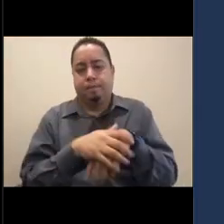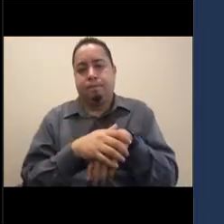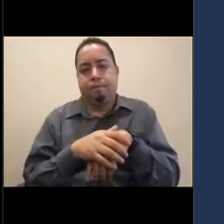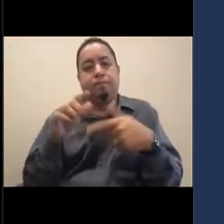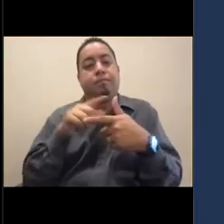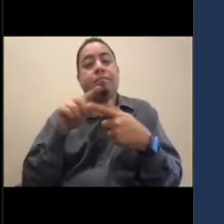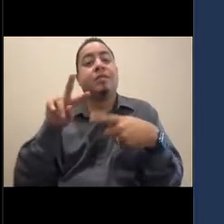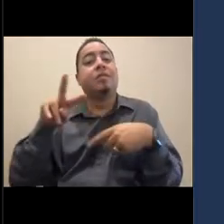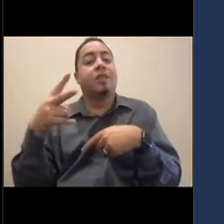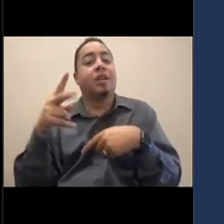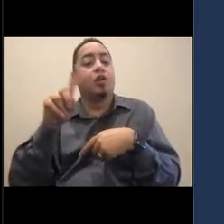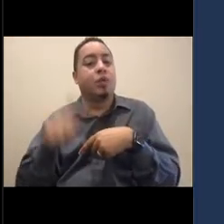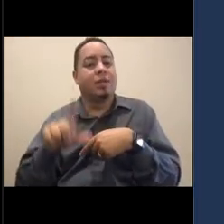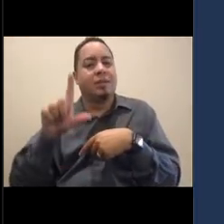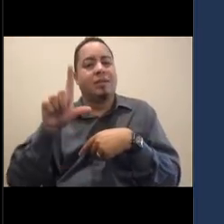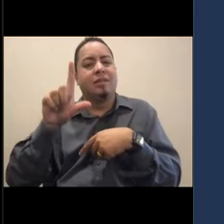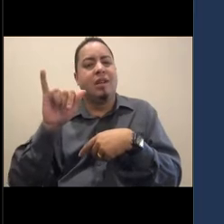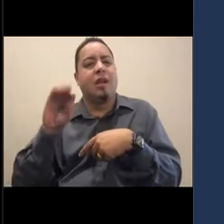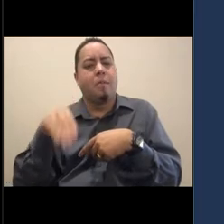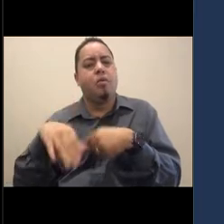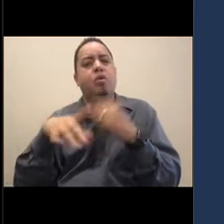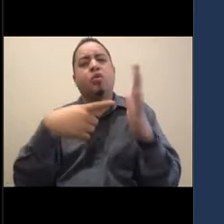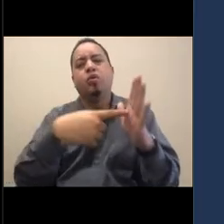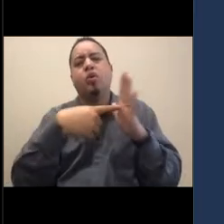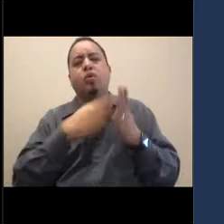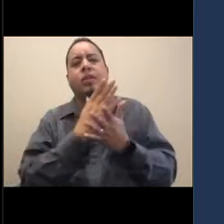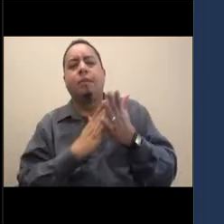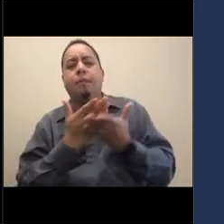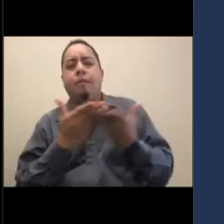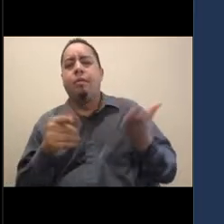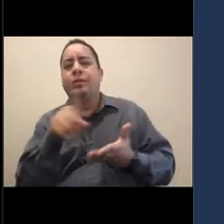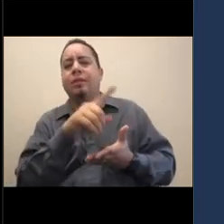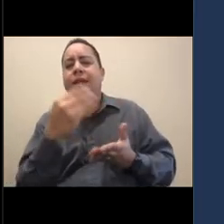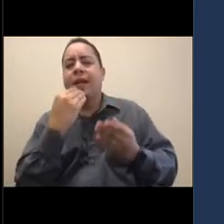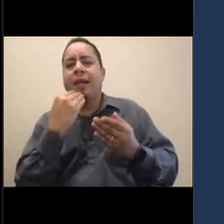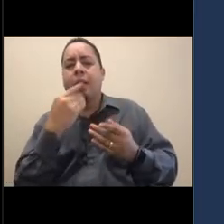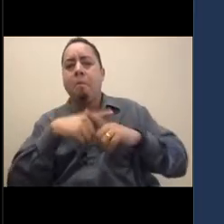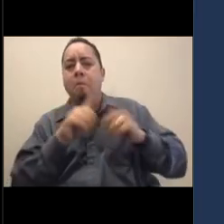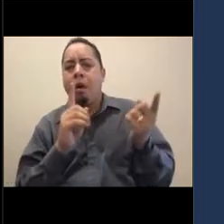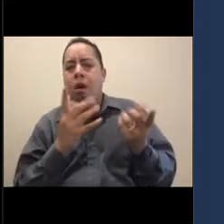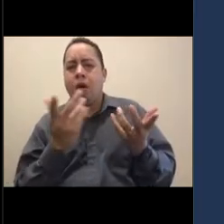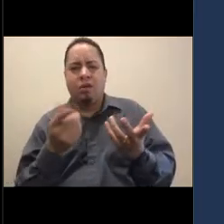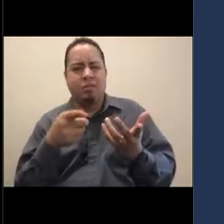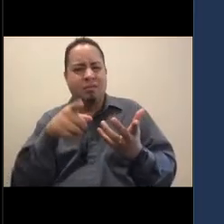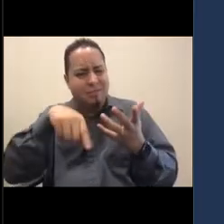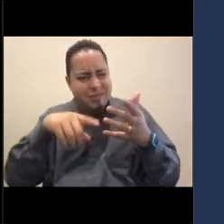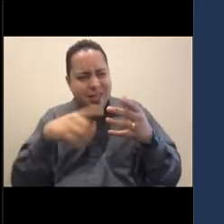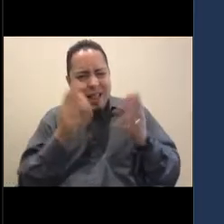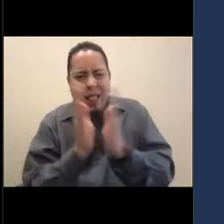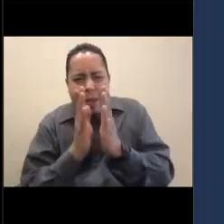you showed us some of the things that they eat, but he's wondering what kind of fish those were. What do they like to eat?